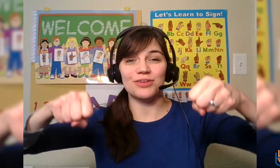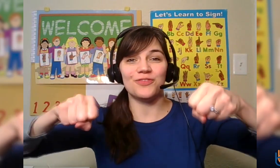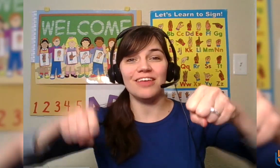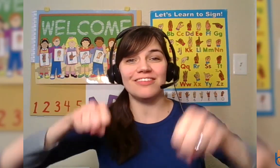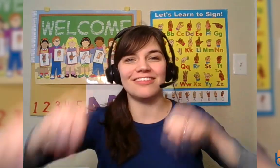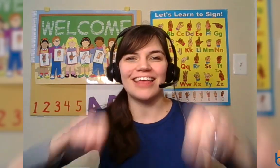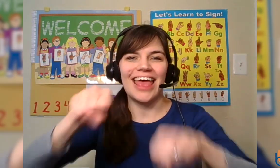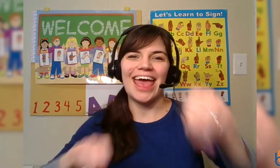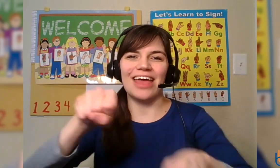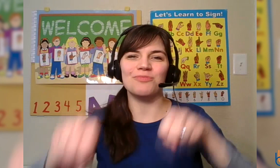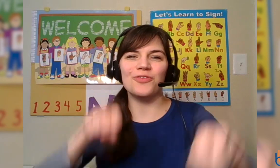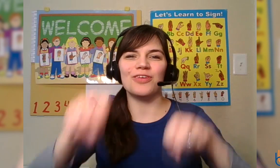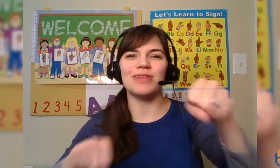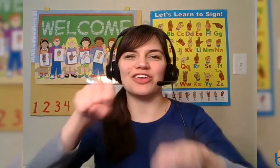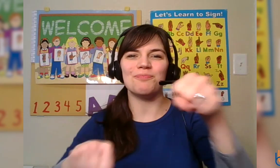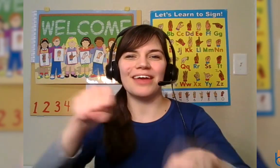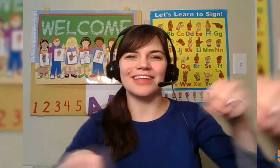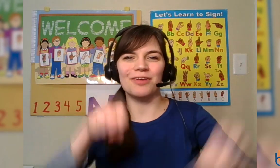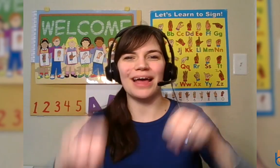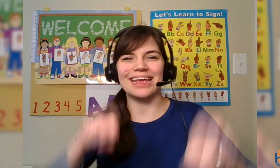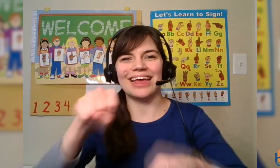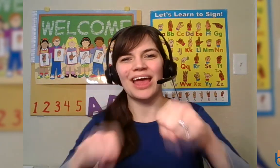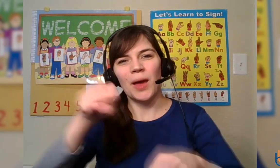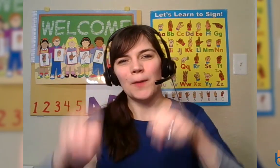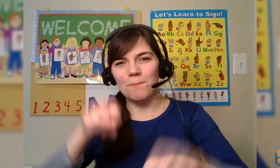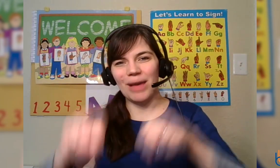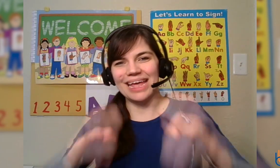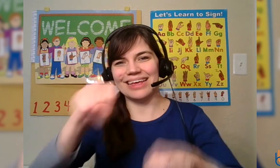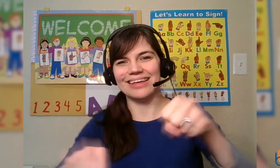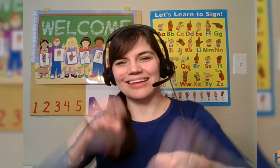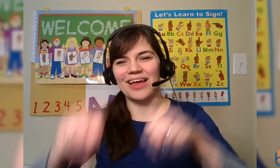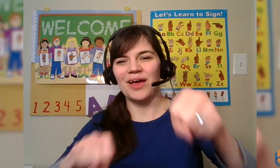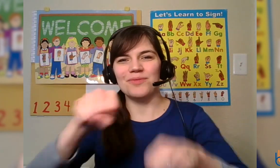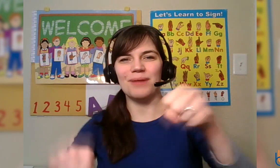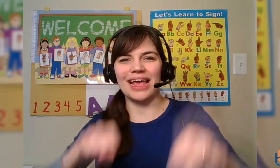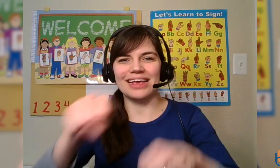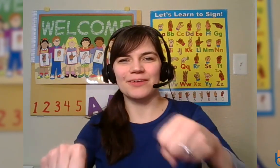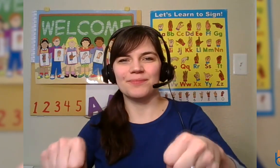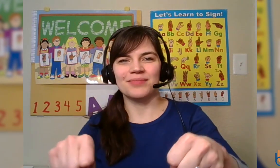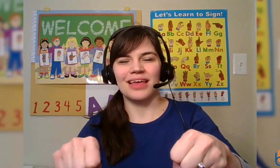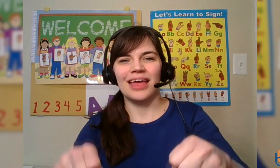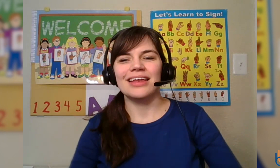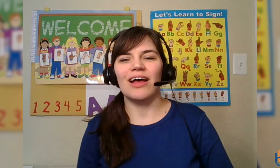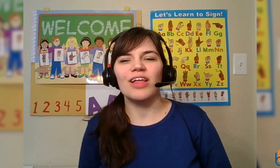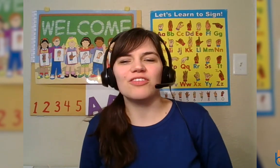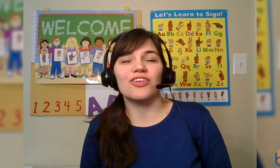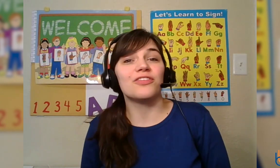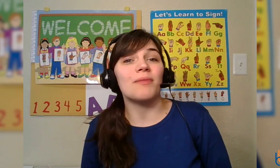fists, and move them like you're pedaling a bike: bike. Bike. Now let's learn some